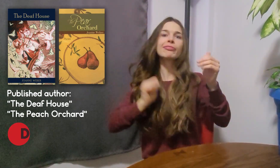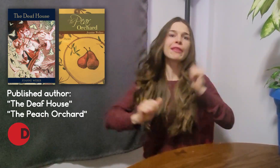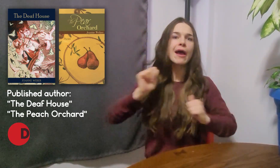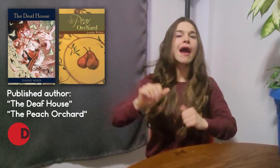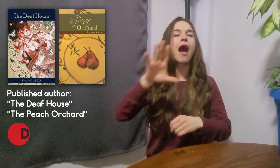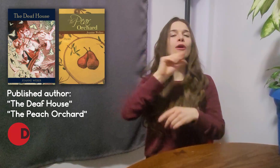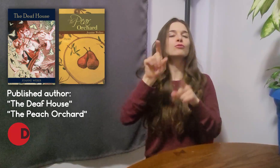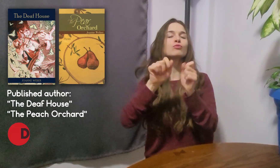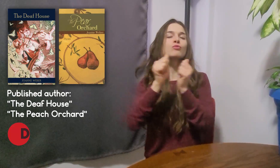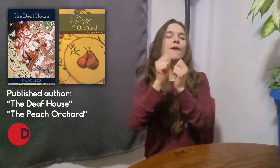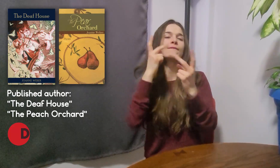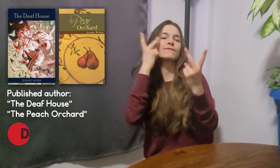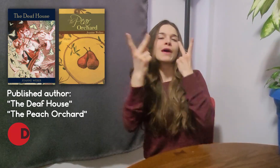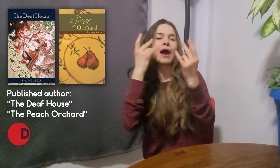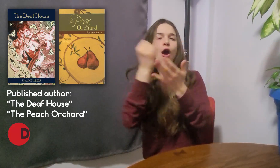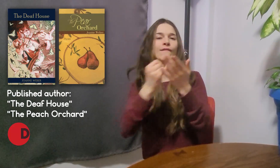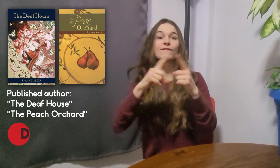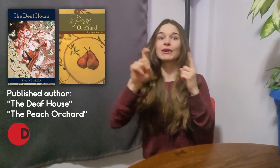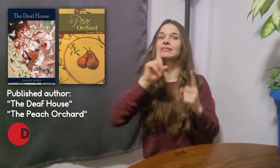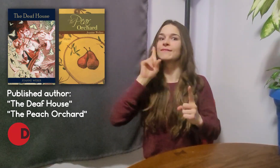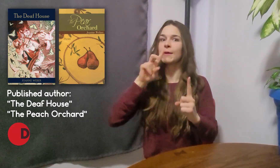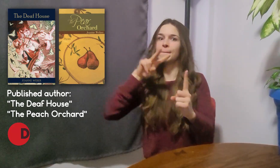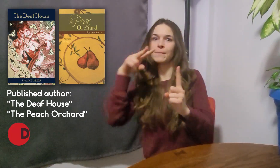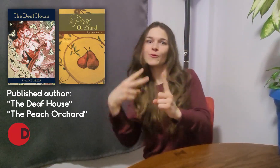visual art from the Deaf perspective.